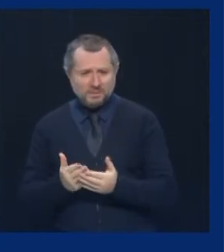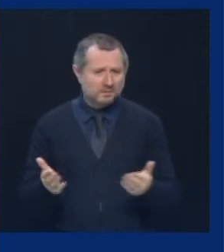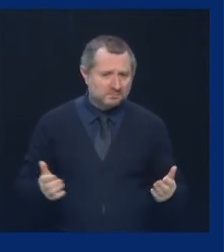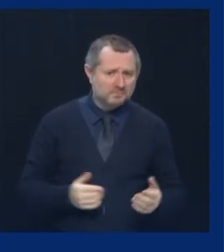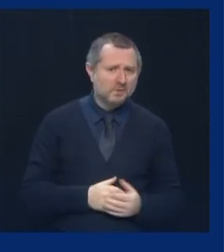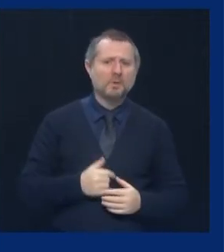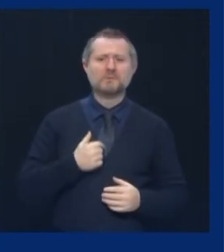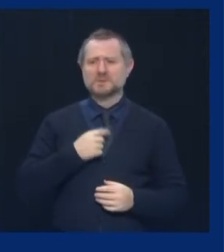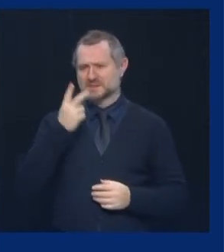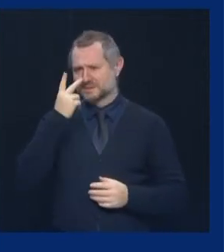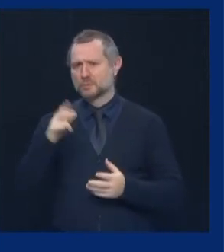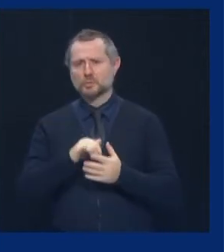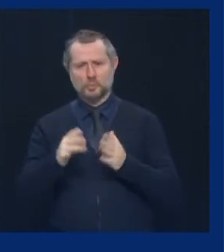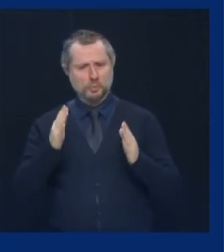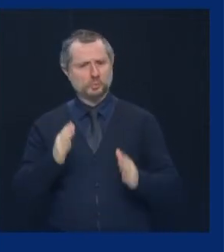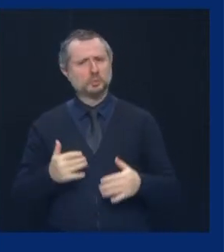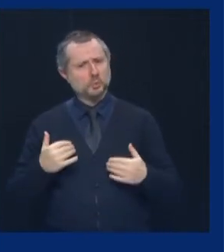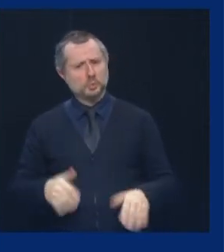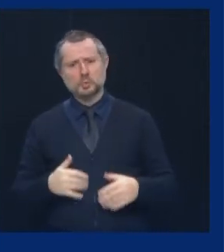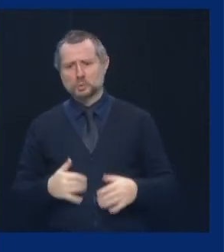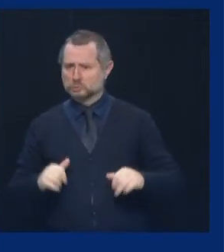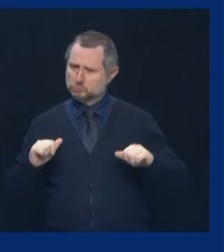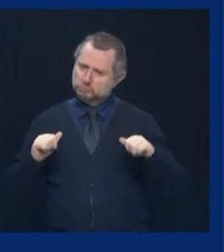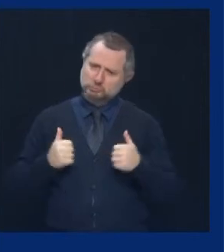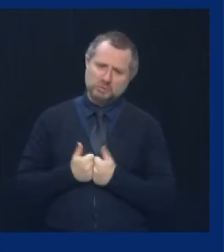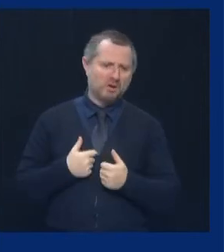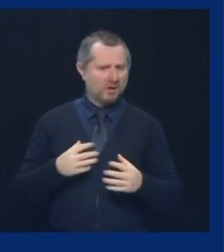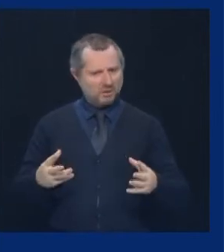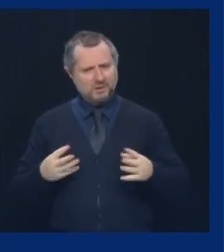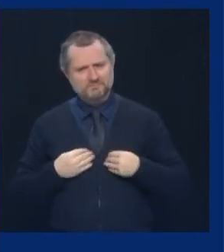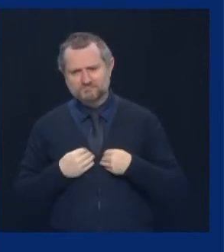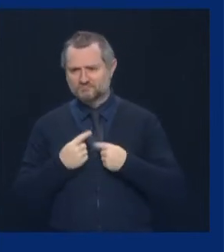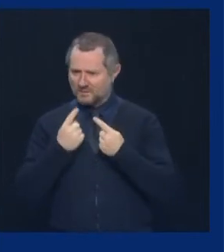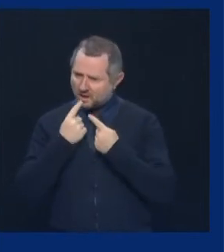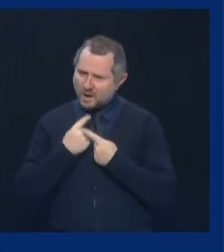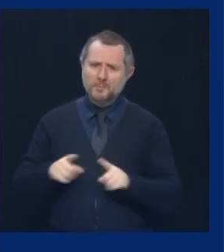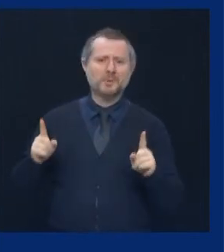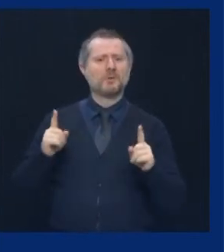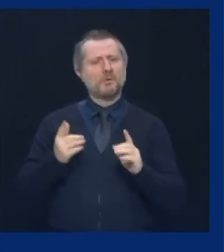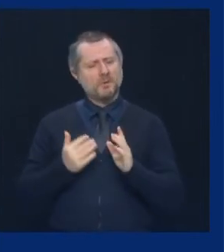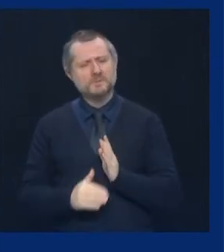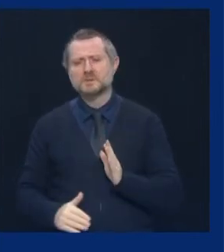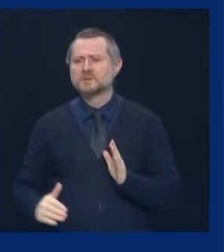DECADE. BUT WE'VE ALSO SEEN BEAUTY AND WE'VE SEEN STRENGTH AND WE'VE